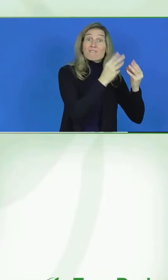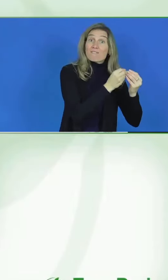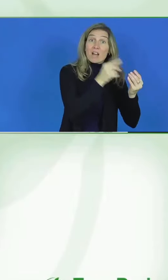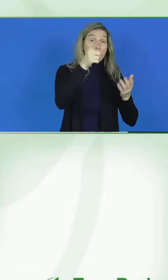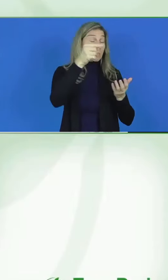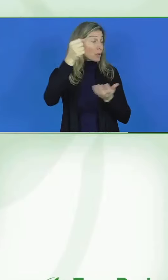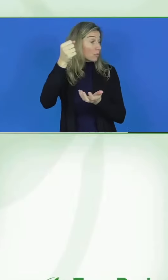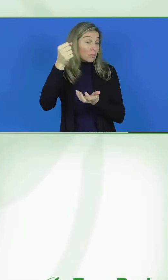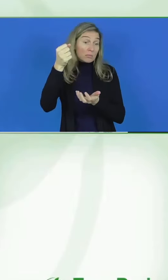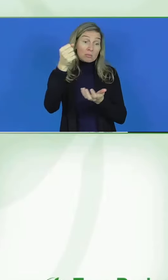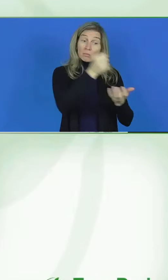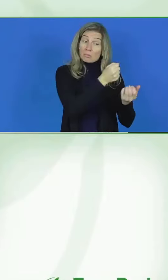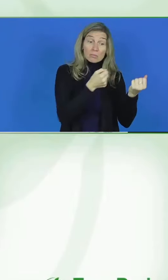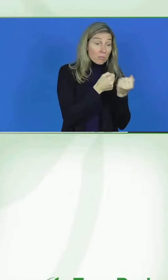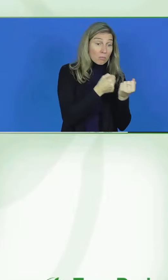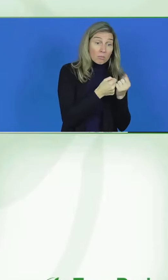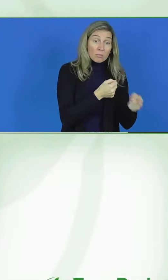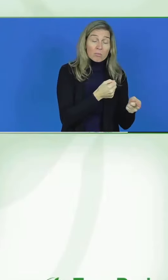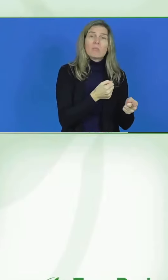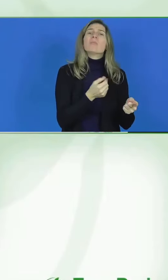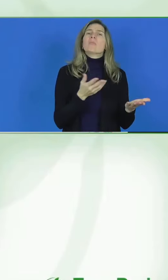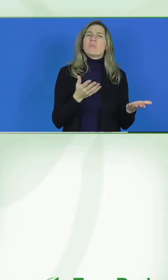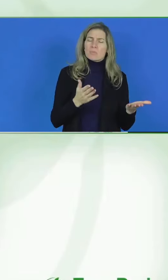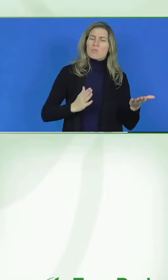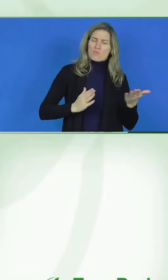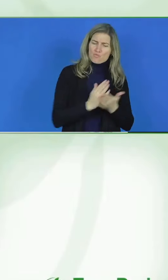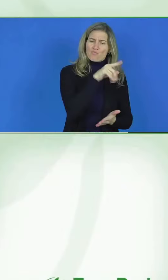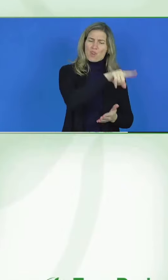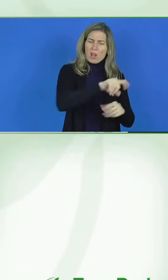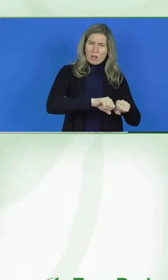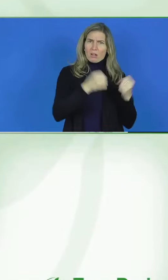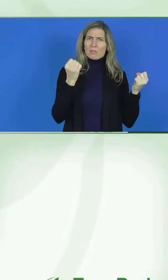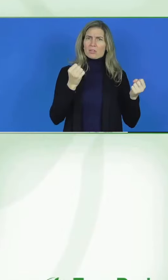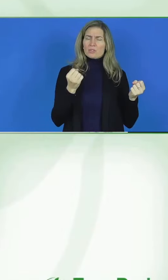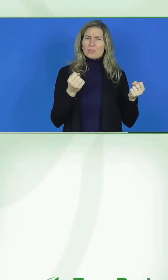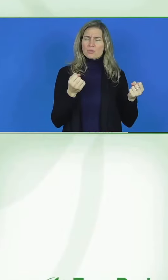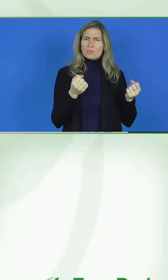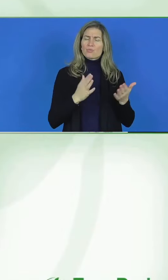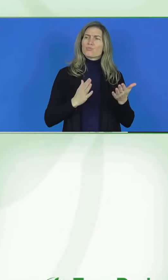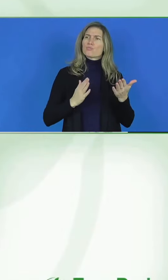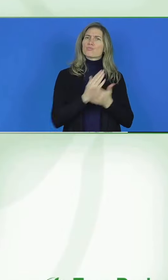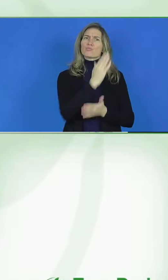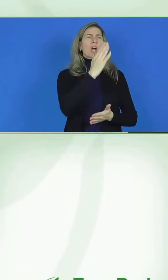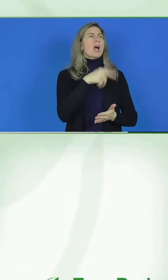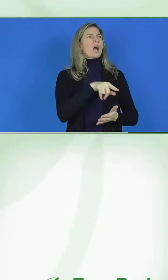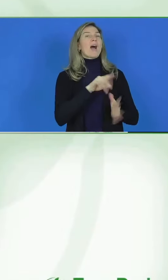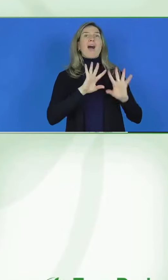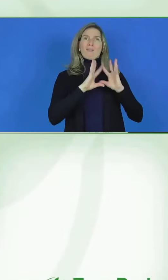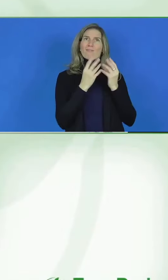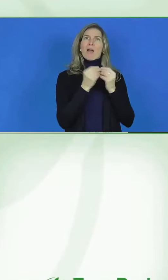It violated their rights to family, to living independently at an adequate standard of living.